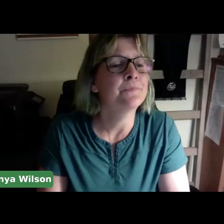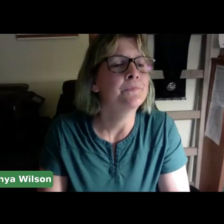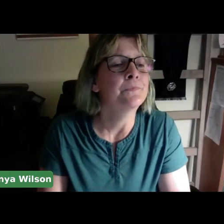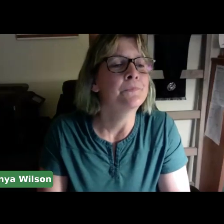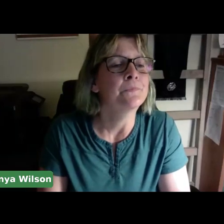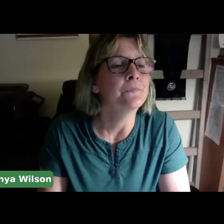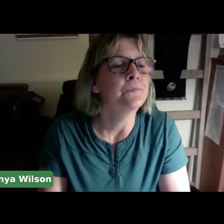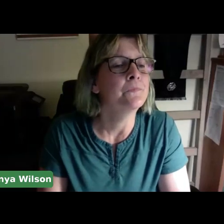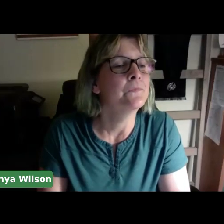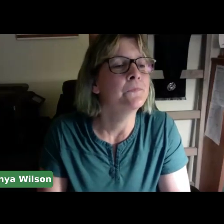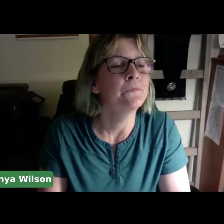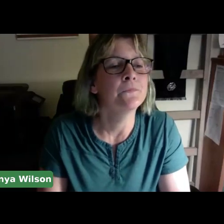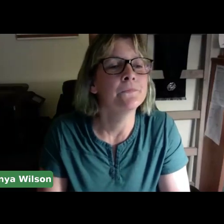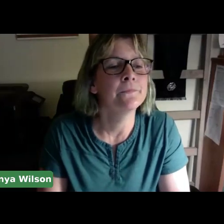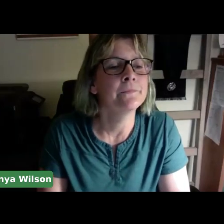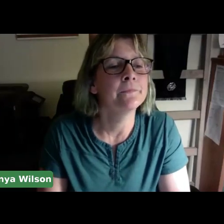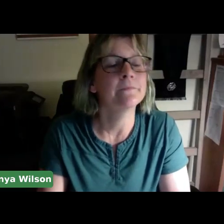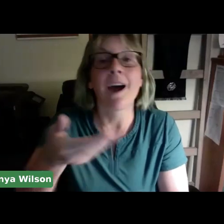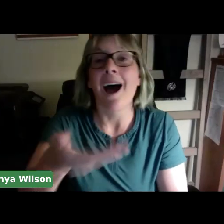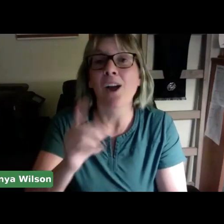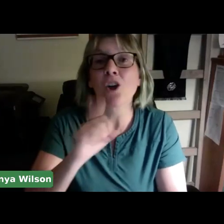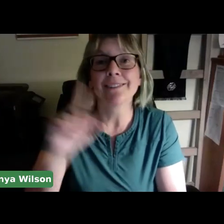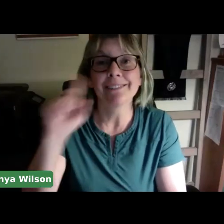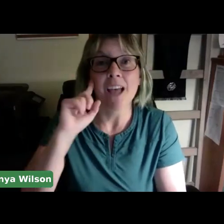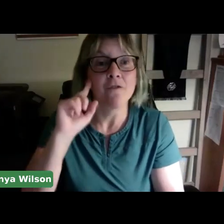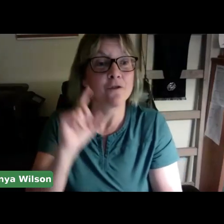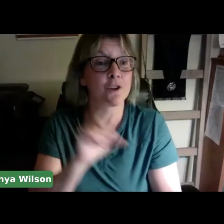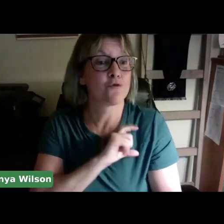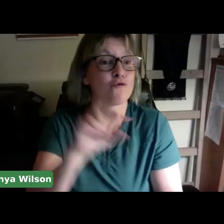and figure out how to provide access, do some of that leg work in advance.